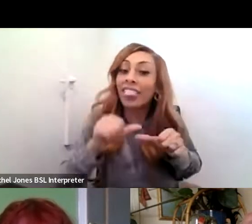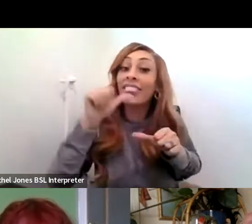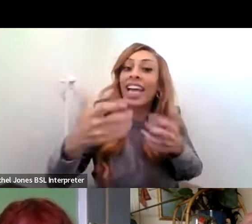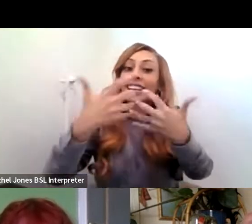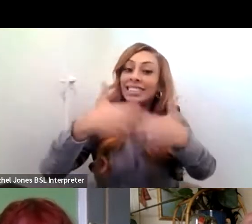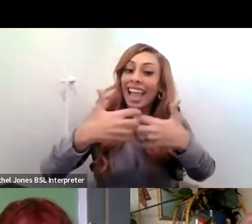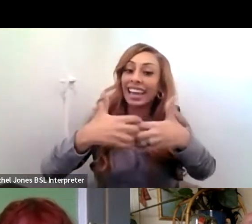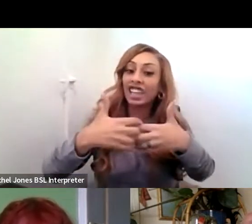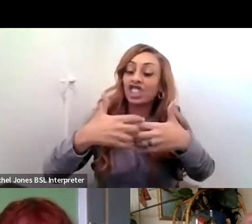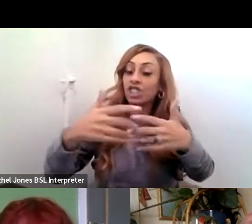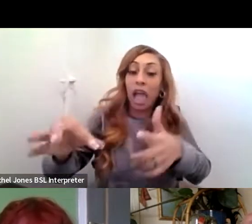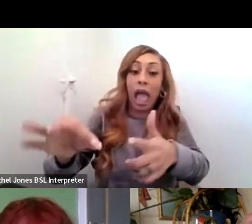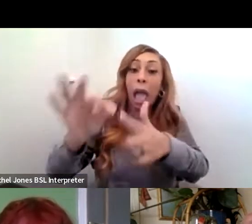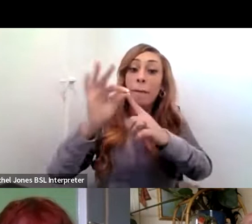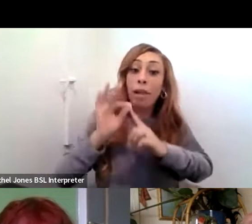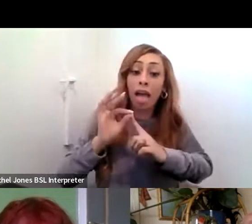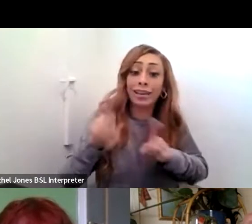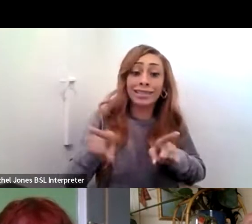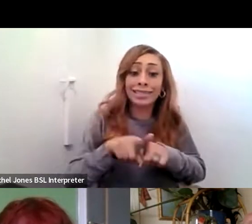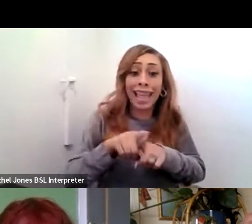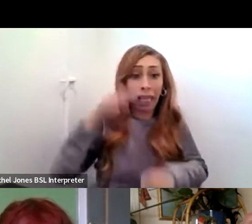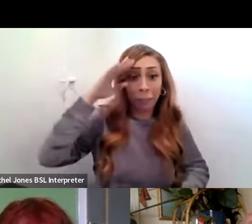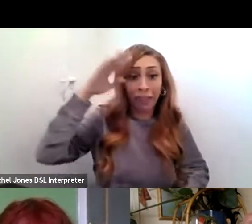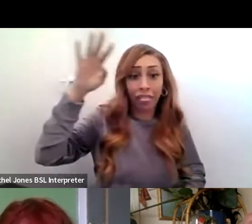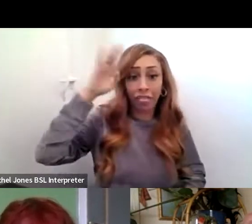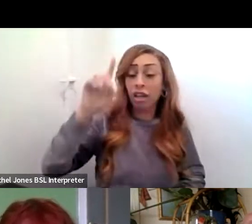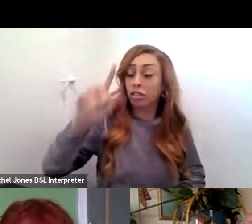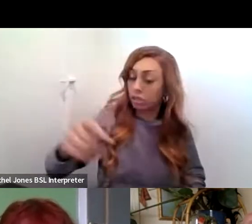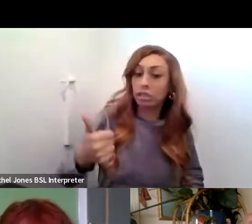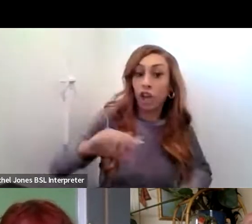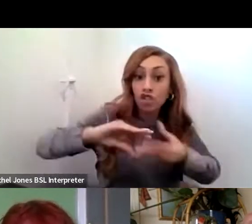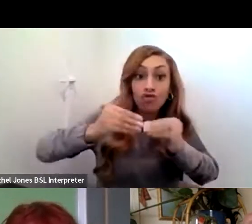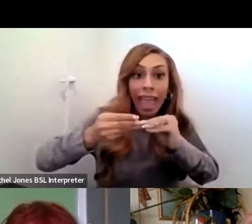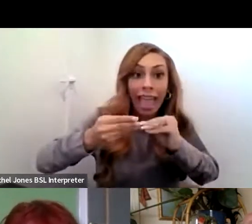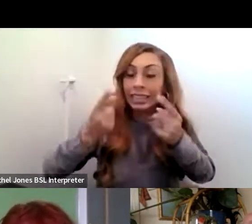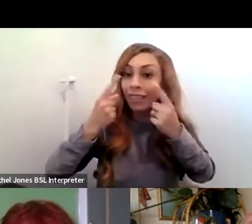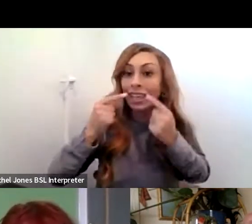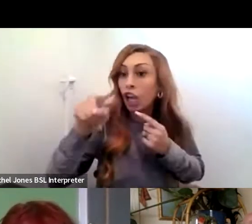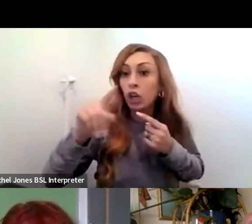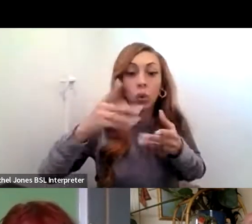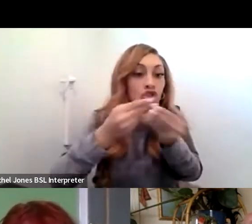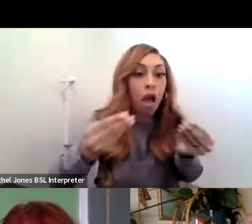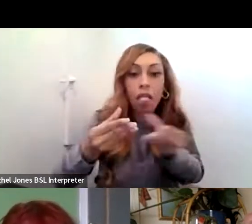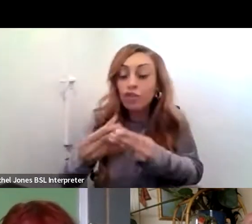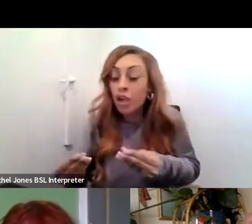you just apply that same ethos to and say, right, creatively, can you solve this? How do we do this?